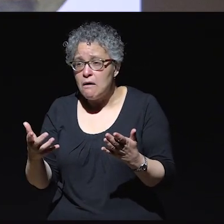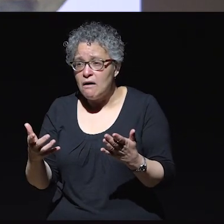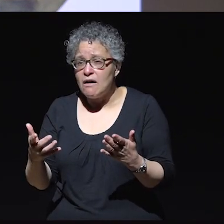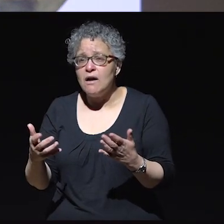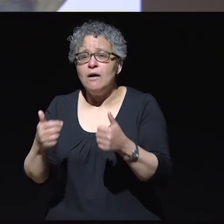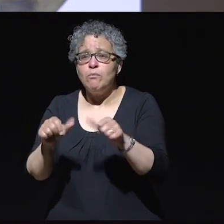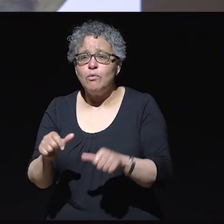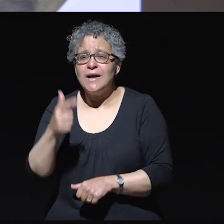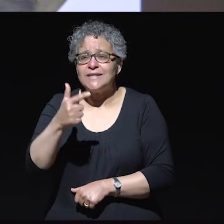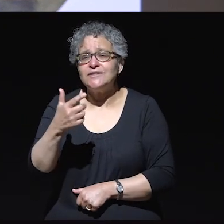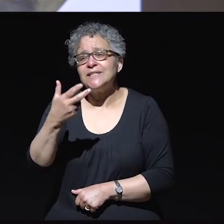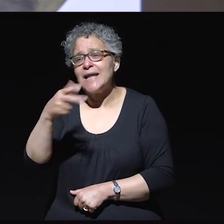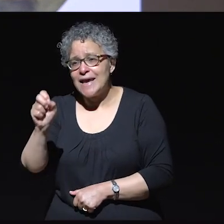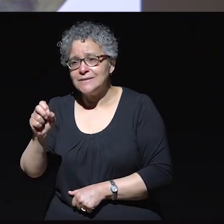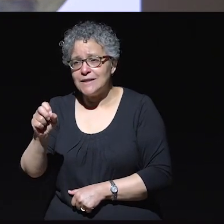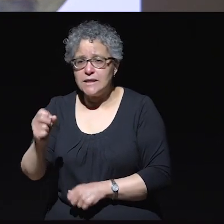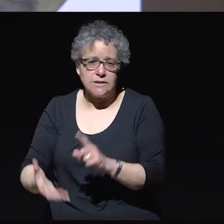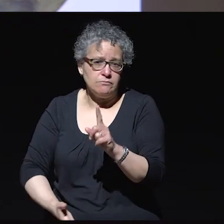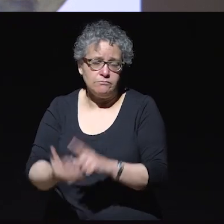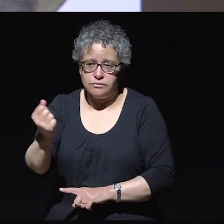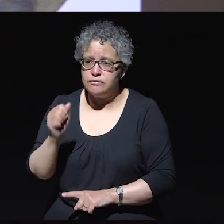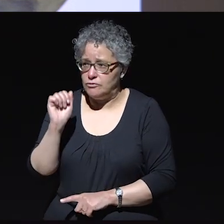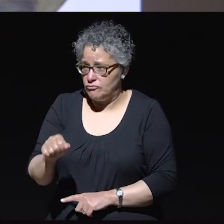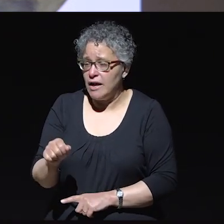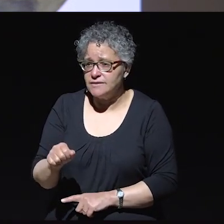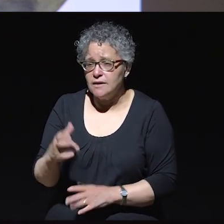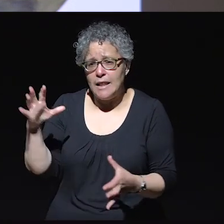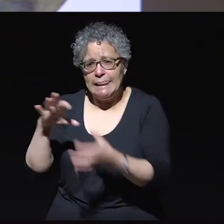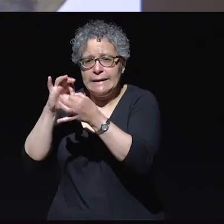in the 1780s for Gainsborough as far as the Royal Family is concerned.